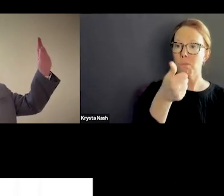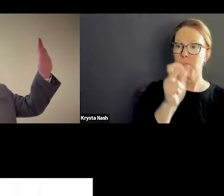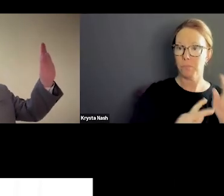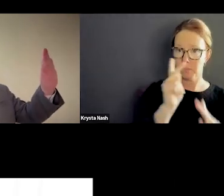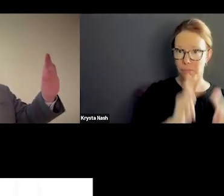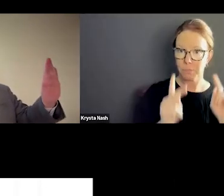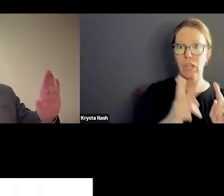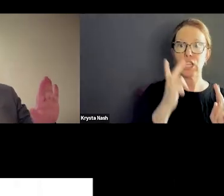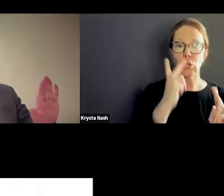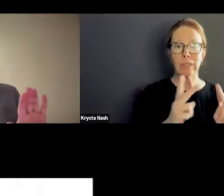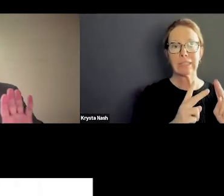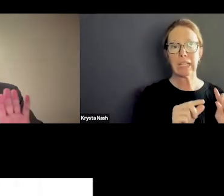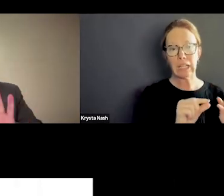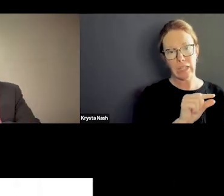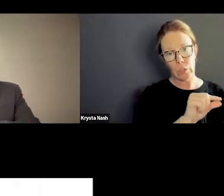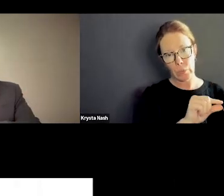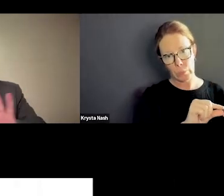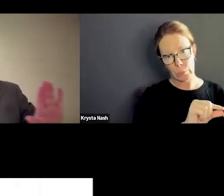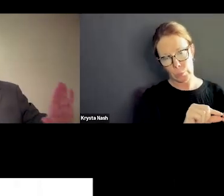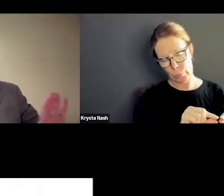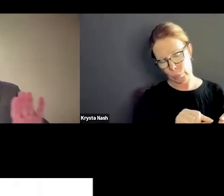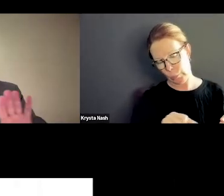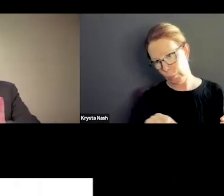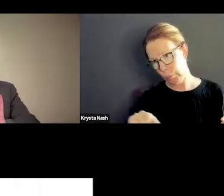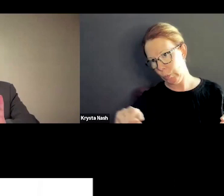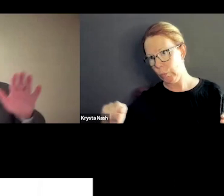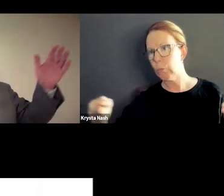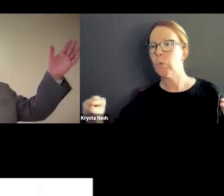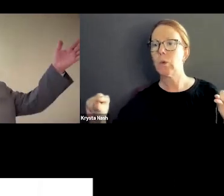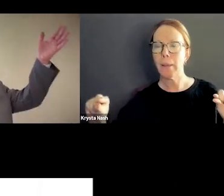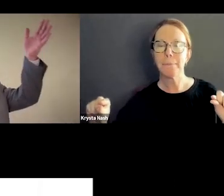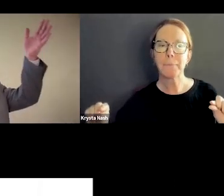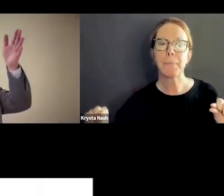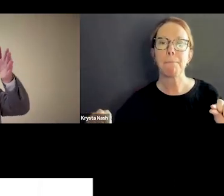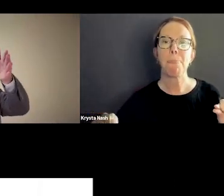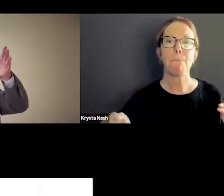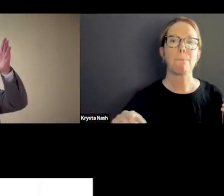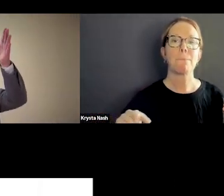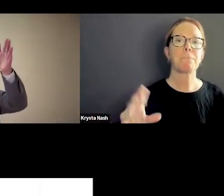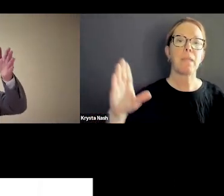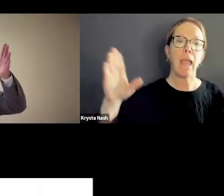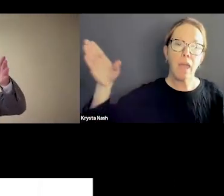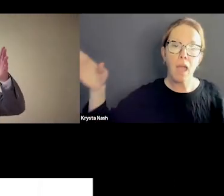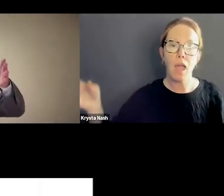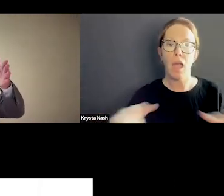you can see that it's a really low base rate phenomenon in some ways. If we then skew that and just look at the people who did,